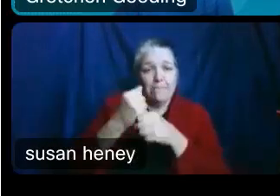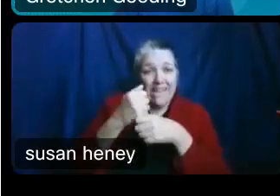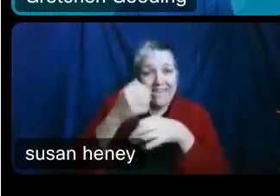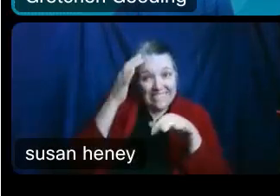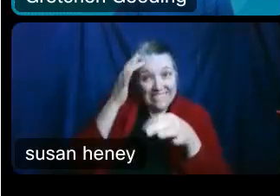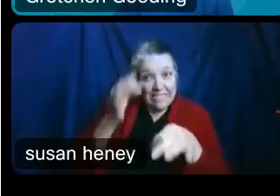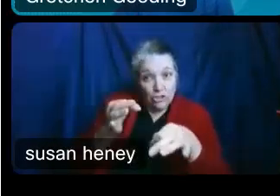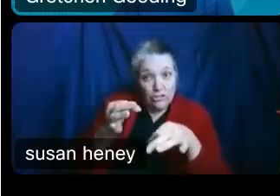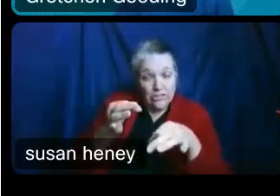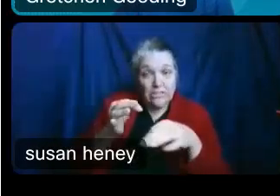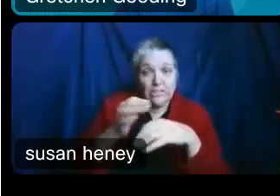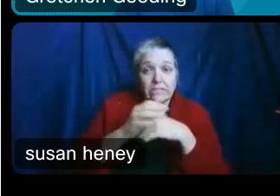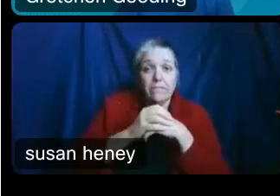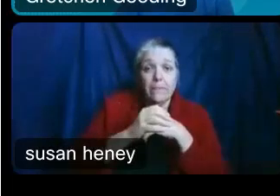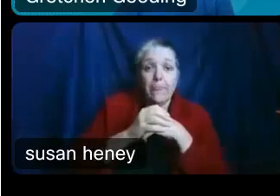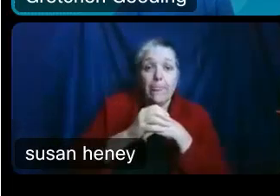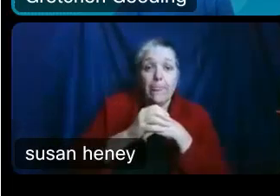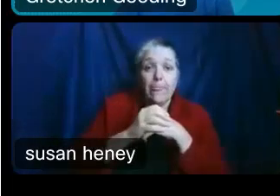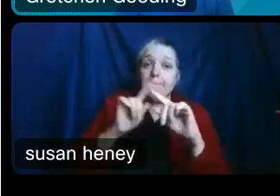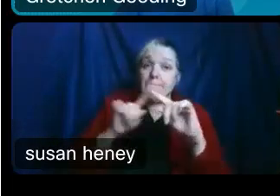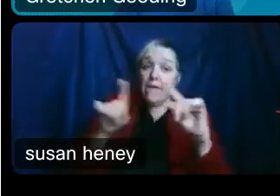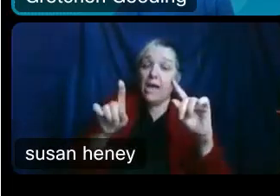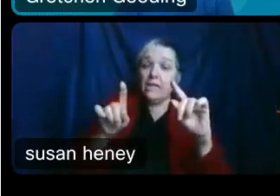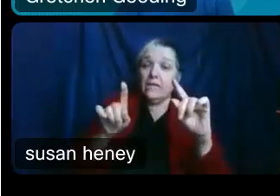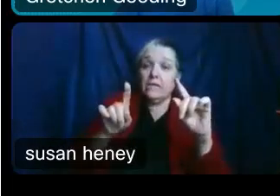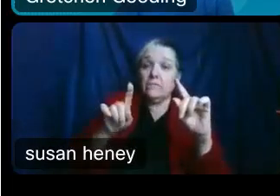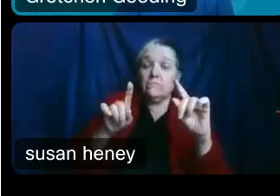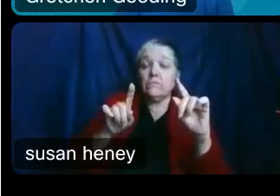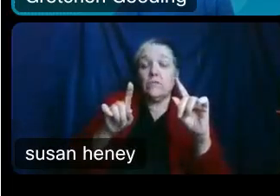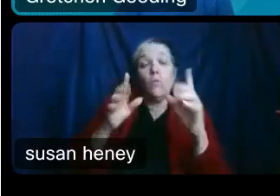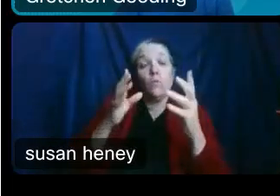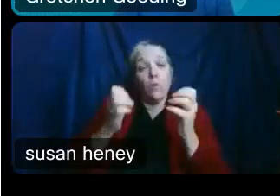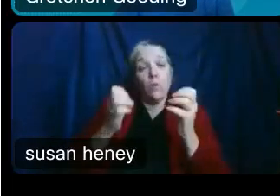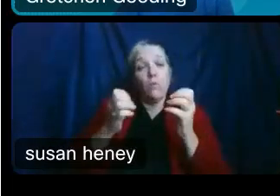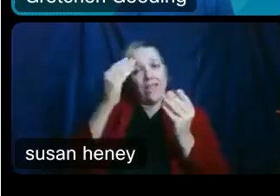we don't want to overlook the resources we provide and how they help you understanding